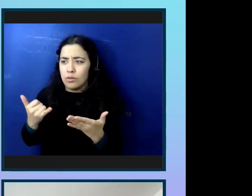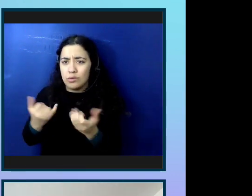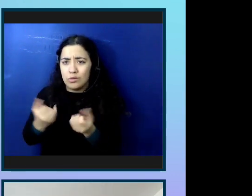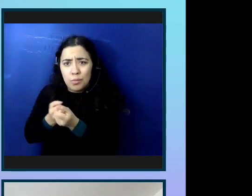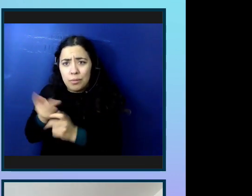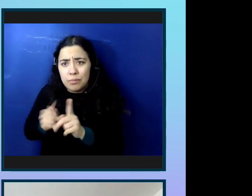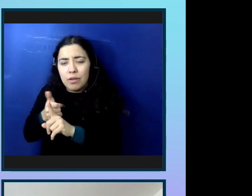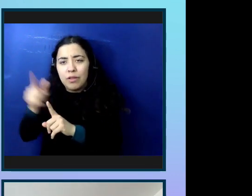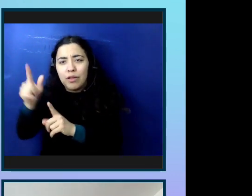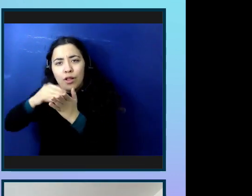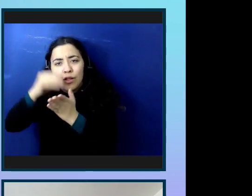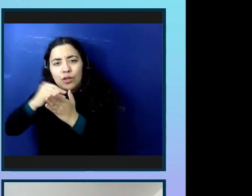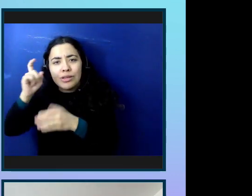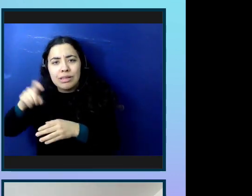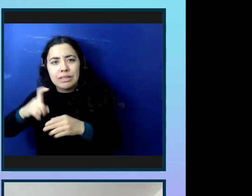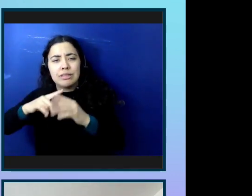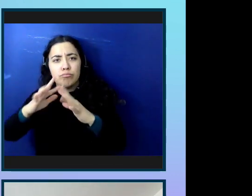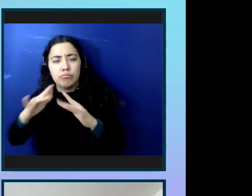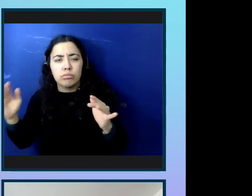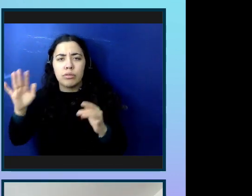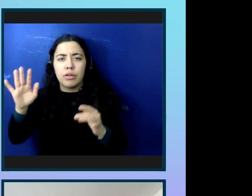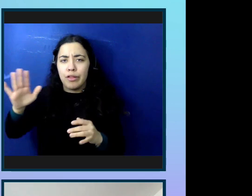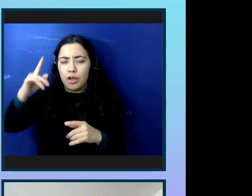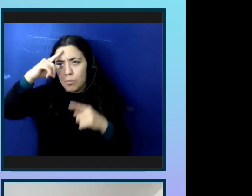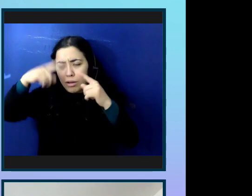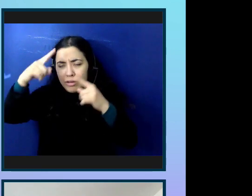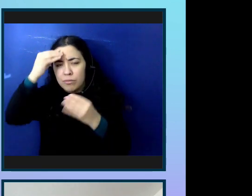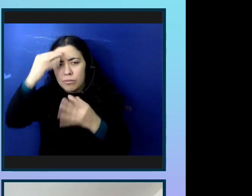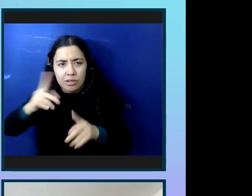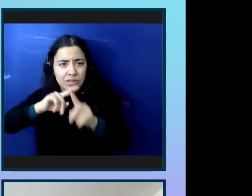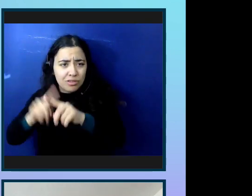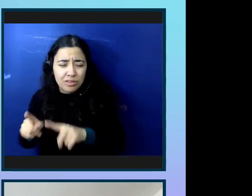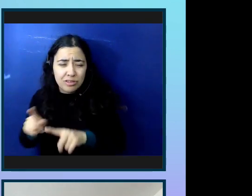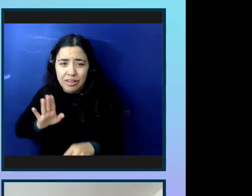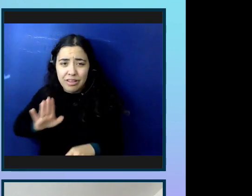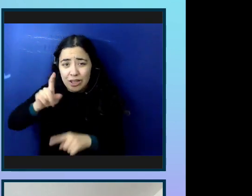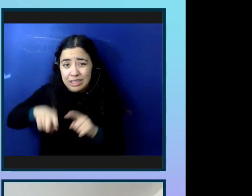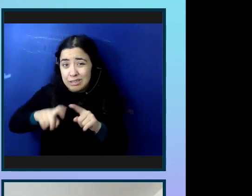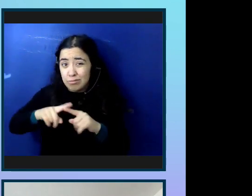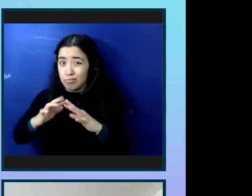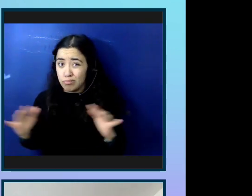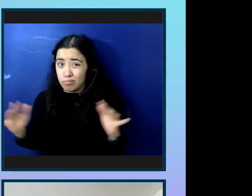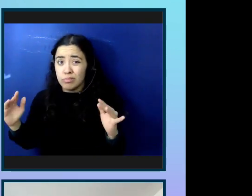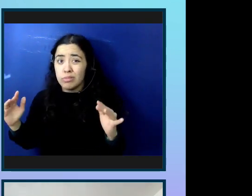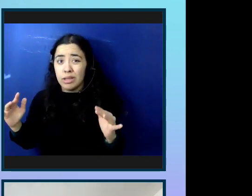and people who process information differently. You just have to remember that when you use visuals and videos to like provide a transcript